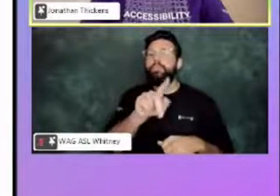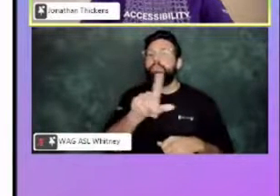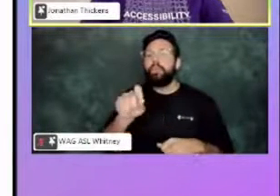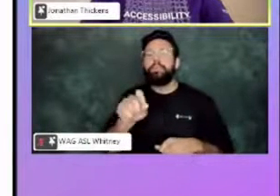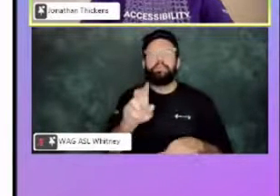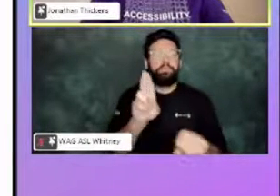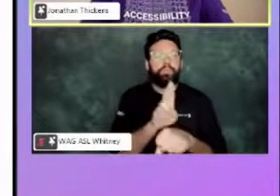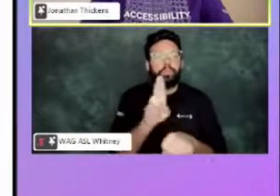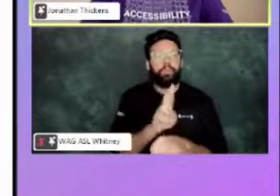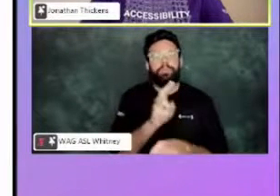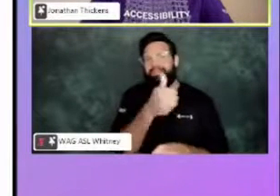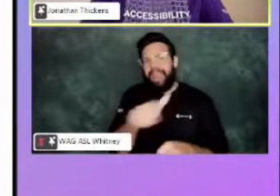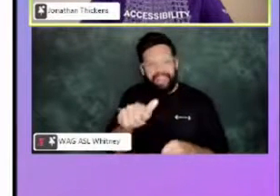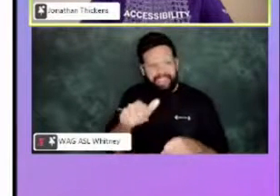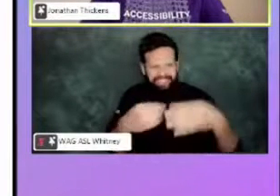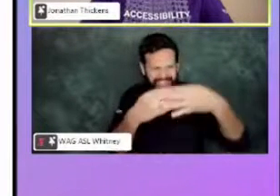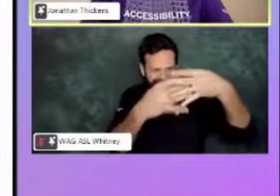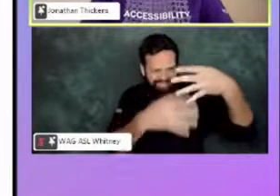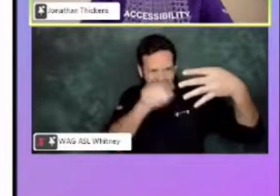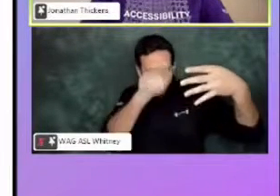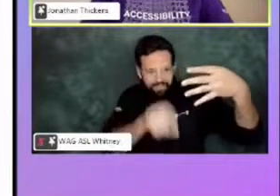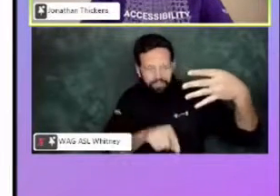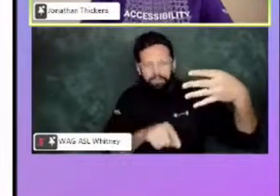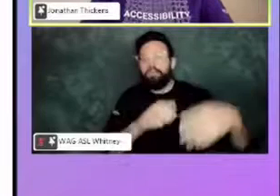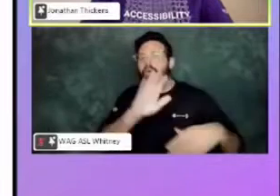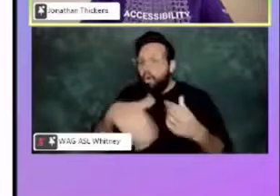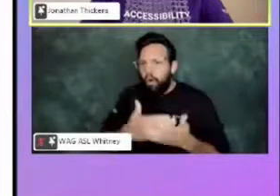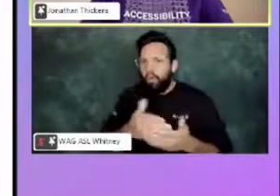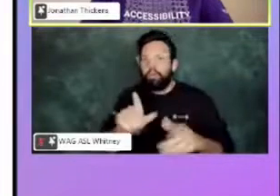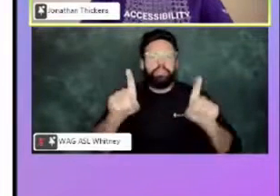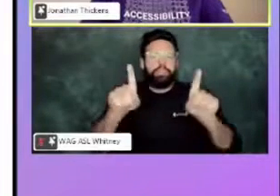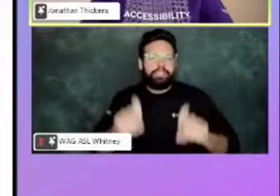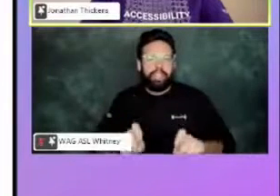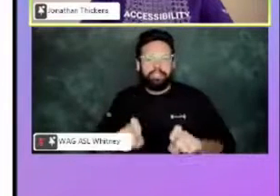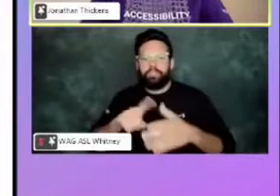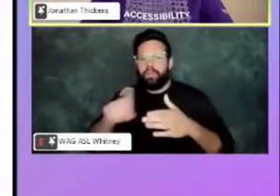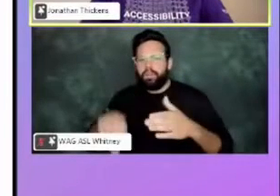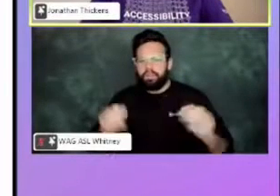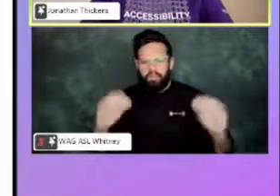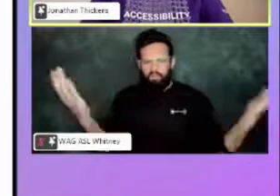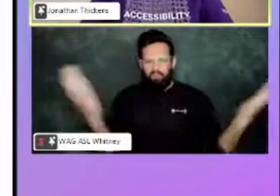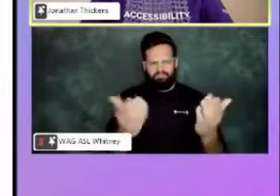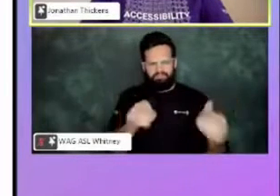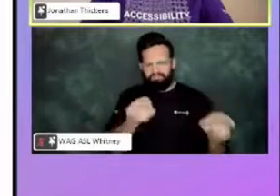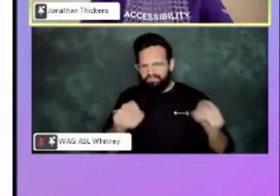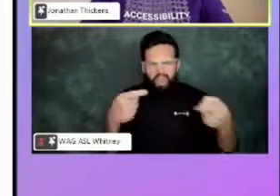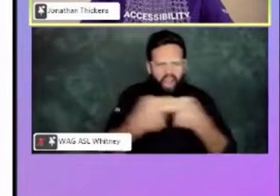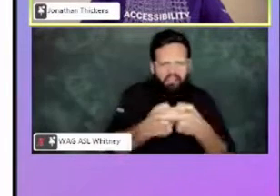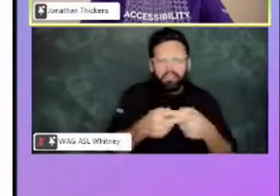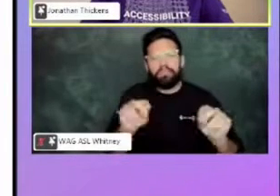and axe Monitor, all of your test records will agree no matter what tools you're using and what accessibility violations are found.